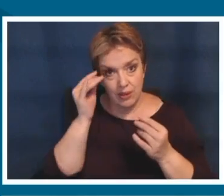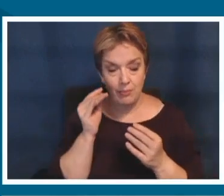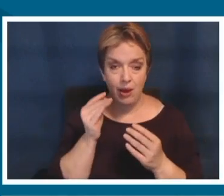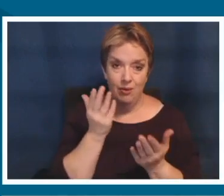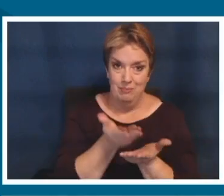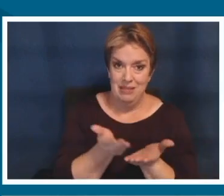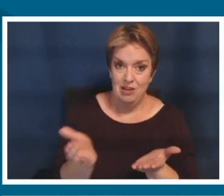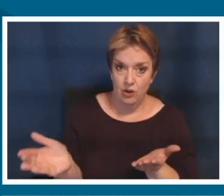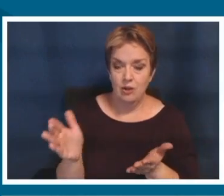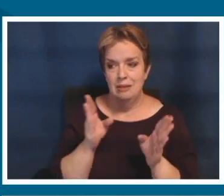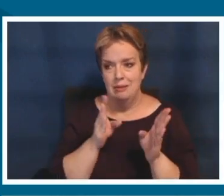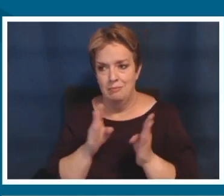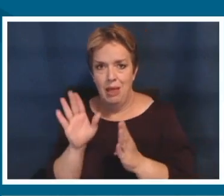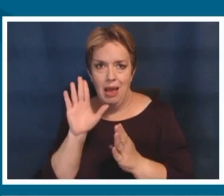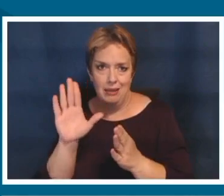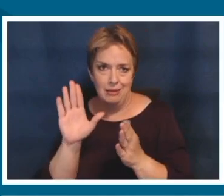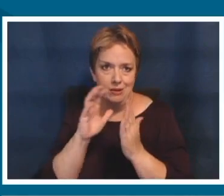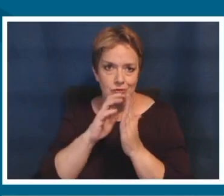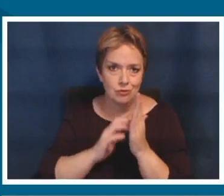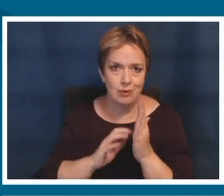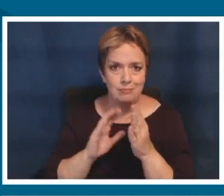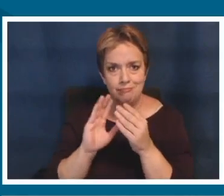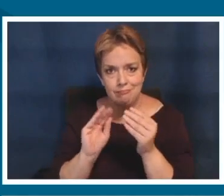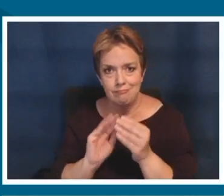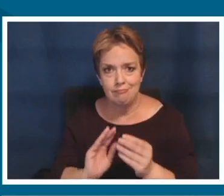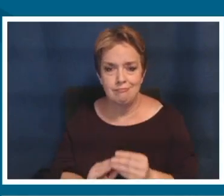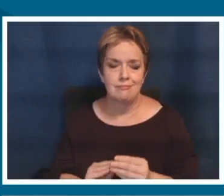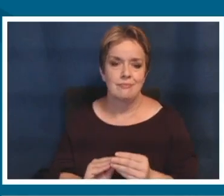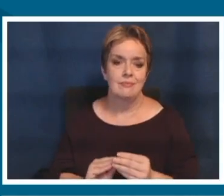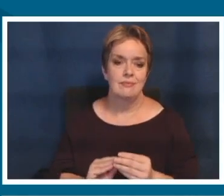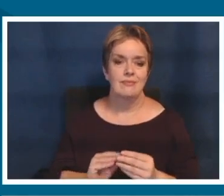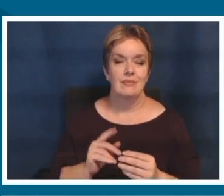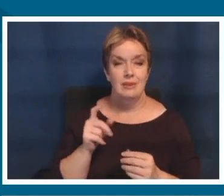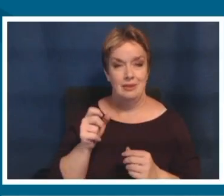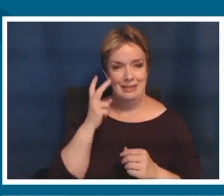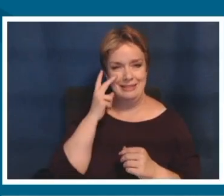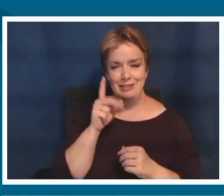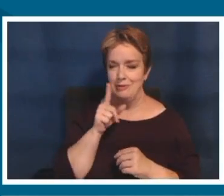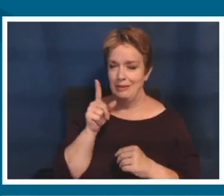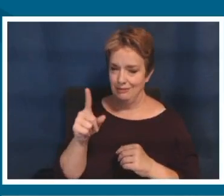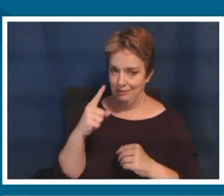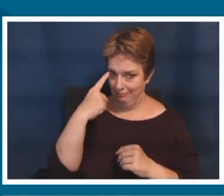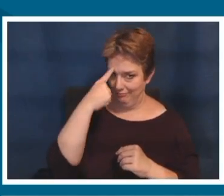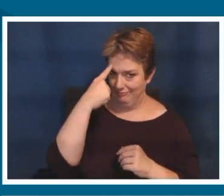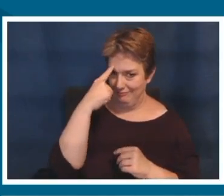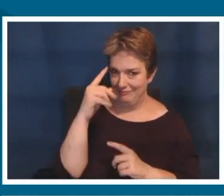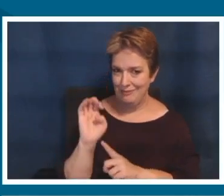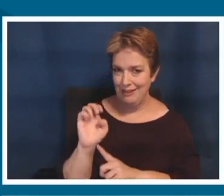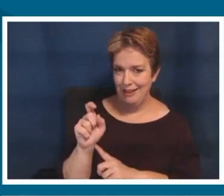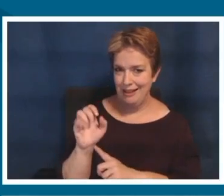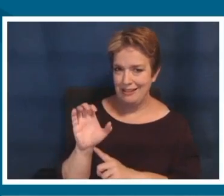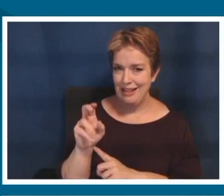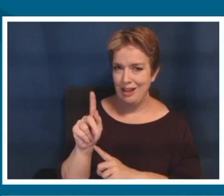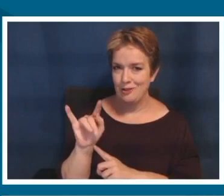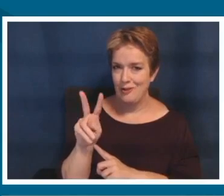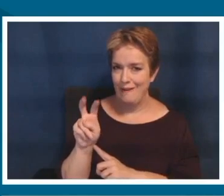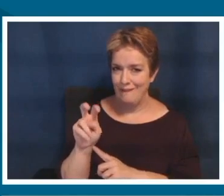organized and this is really where you saw a lot of their executive function skills come into play and where both